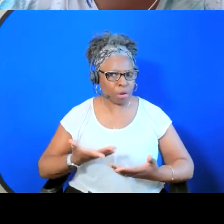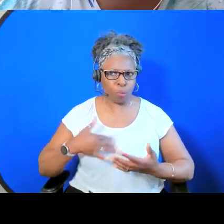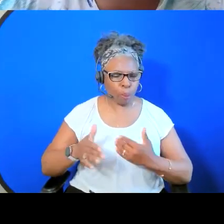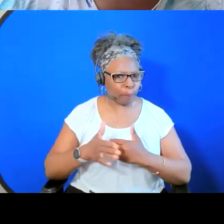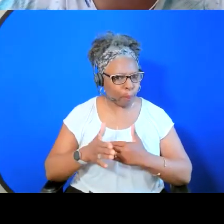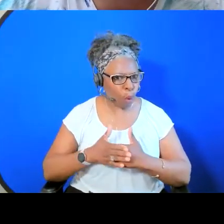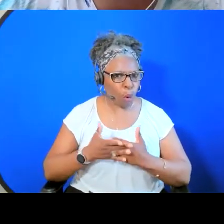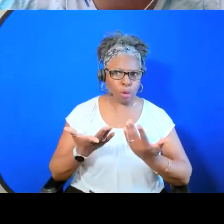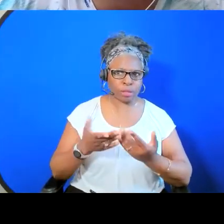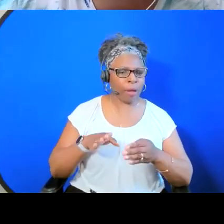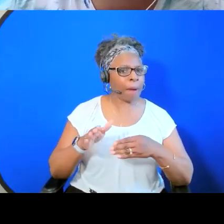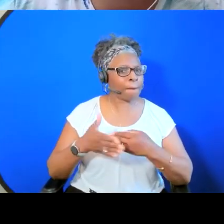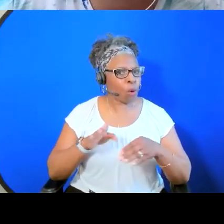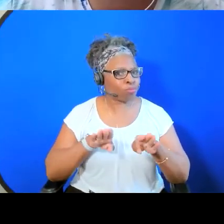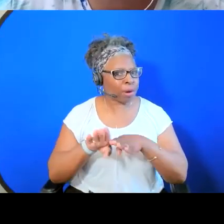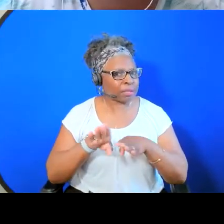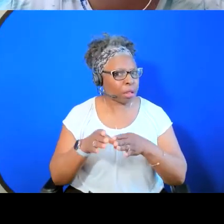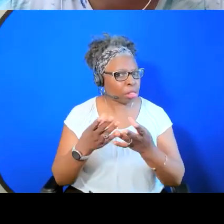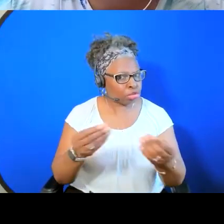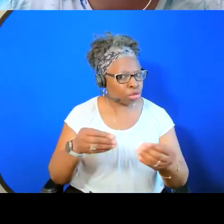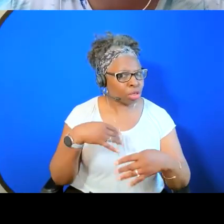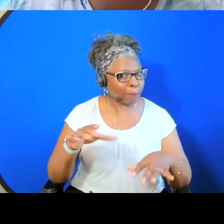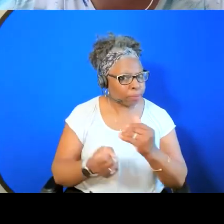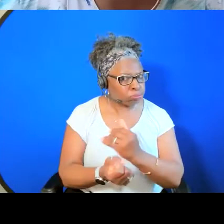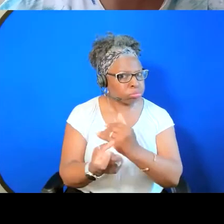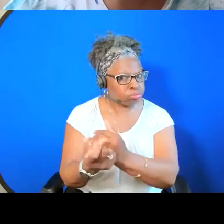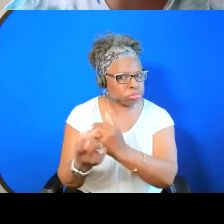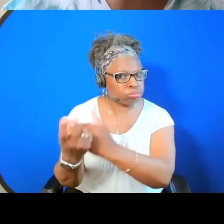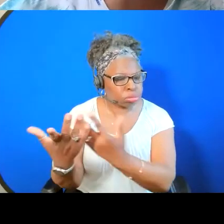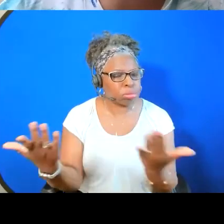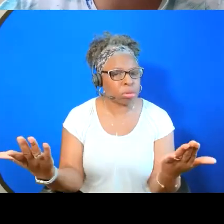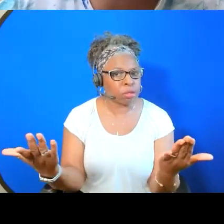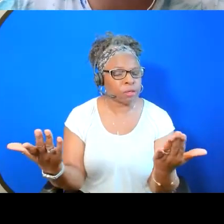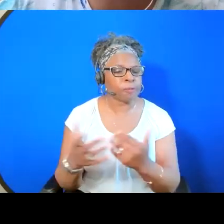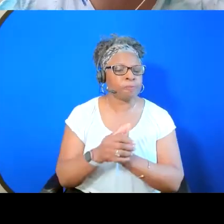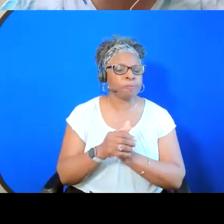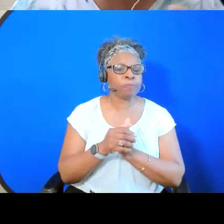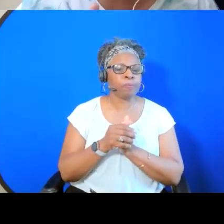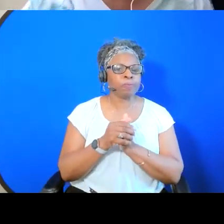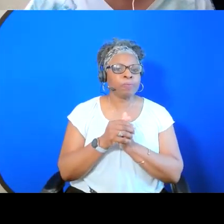So, at the end, we had we had something to eat. And the other project the other image here is